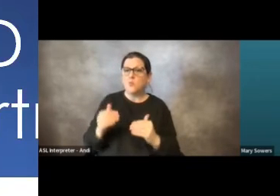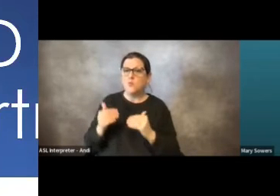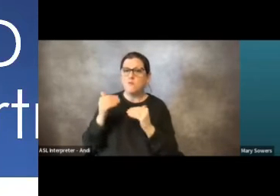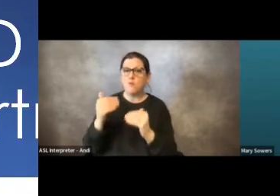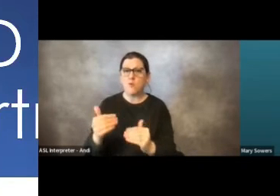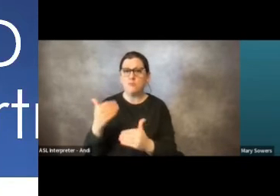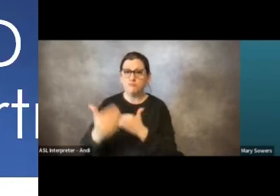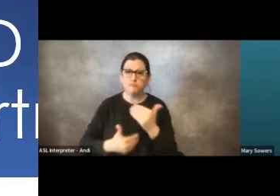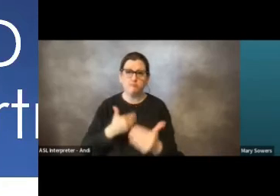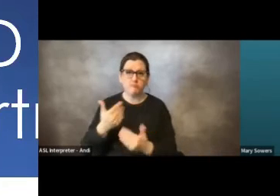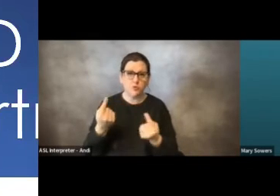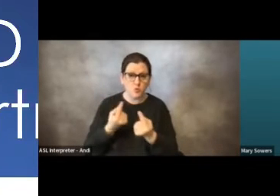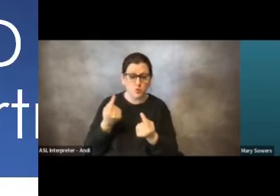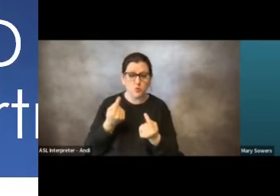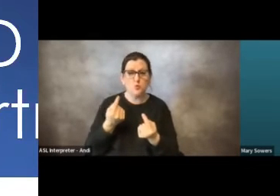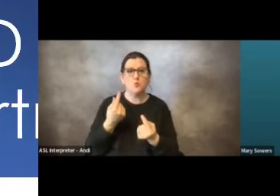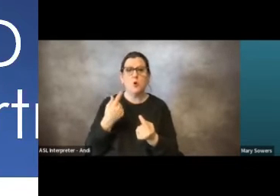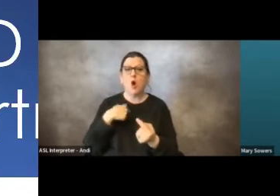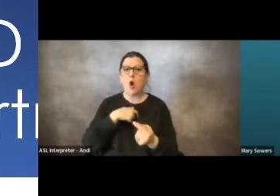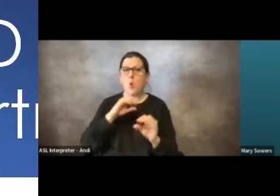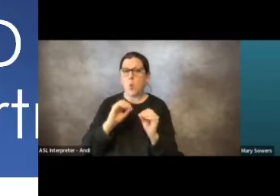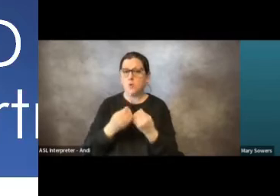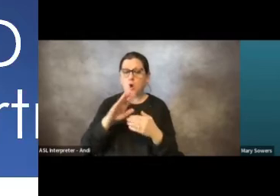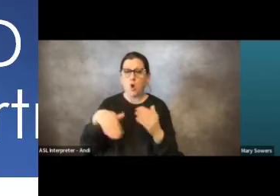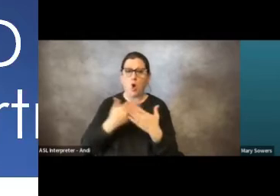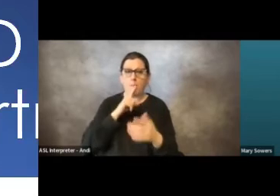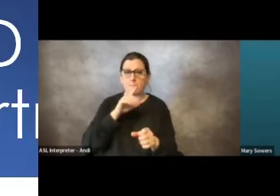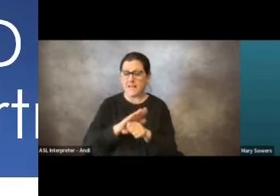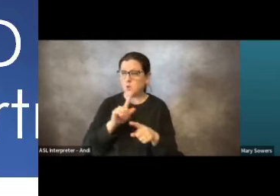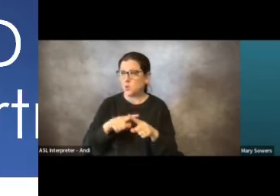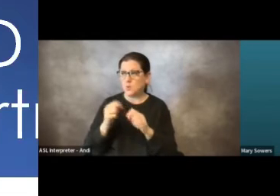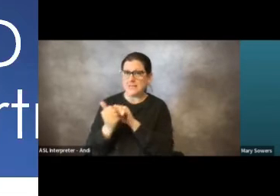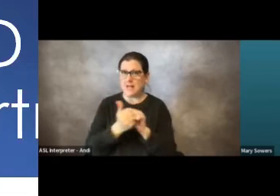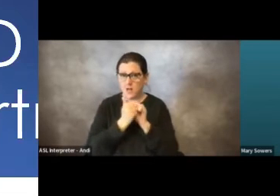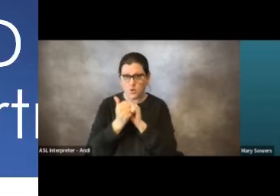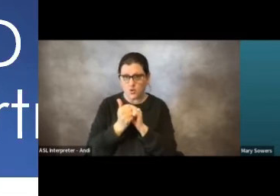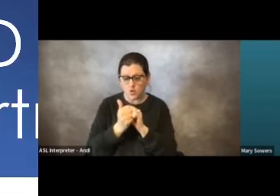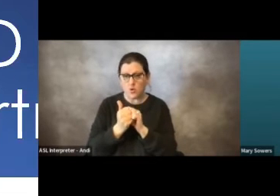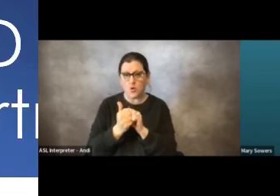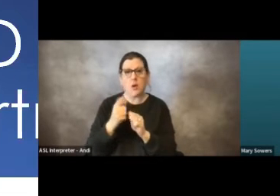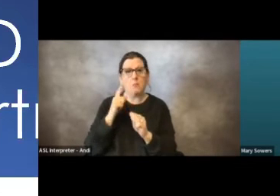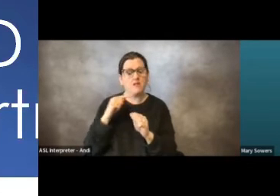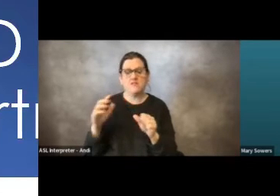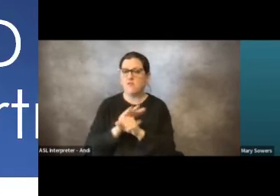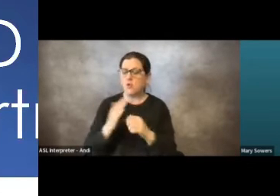know the commitment of all of our organizations is to be in lockstep, because as Becky laid out, there's a complete overlap of both the people we serve and